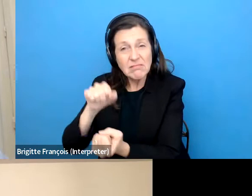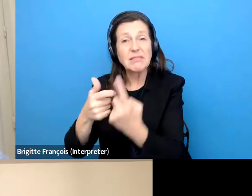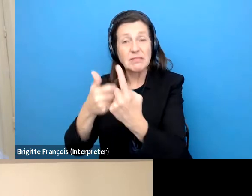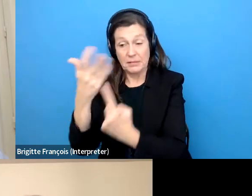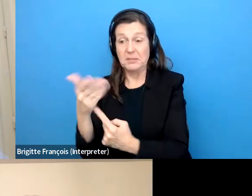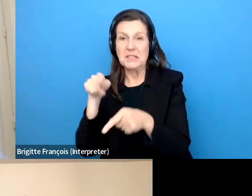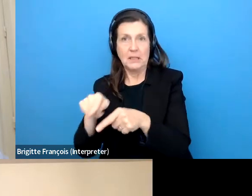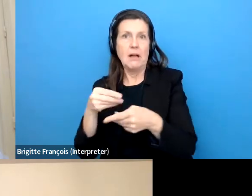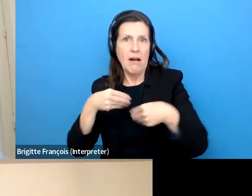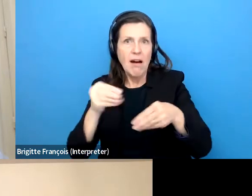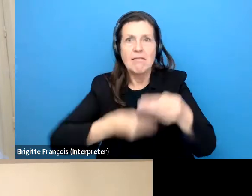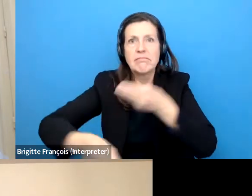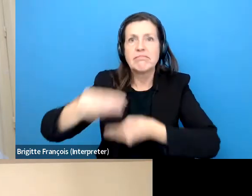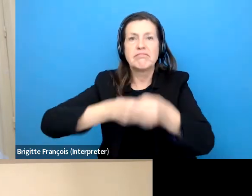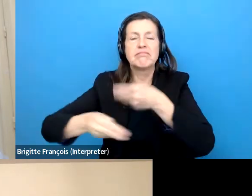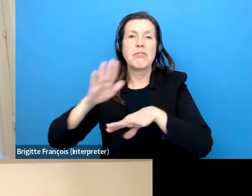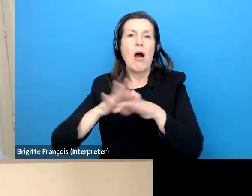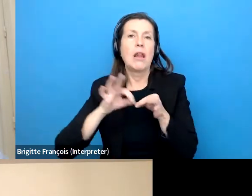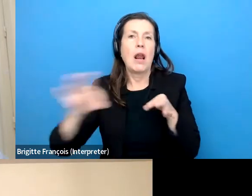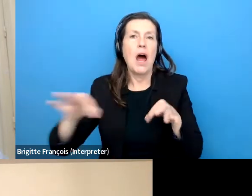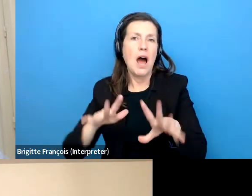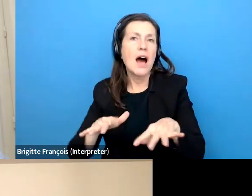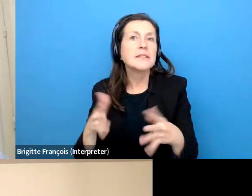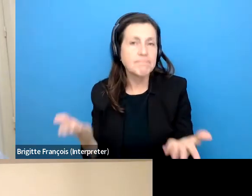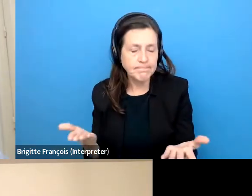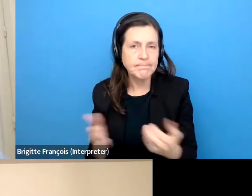Finally, the most important root cause of trafficking,